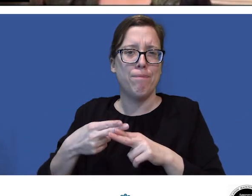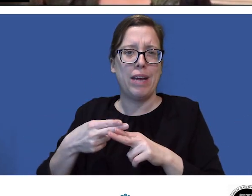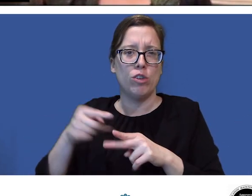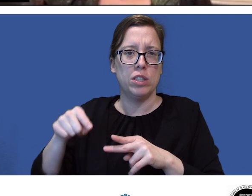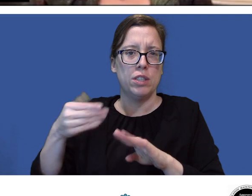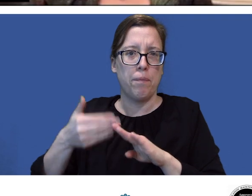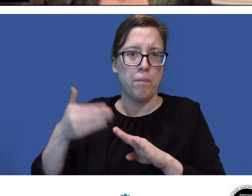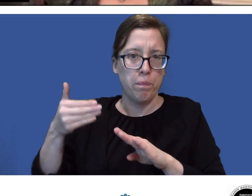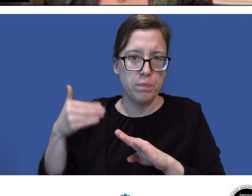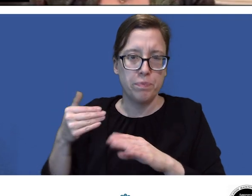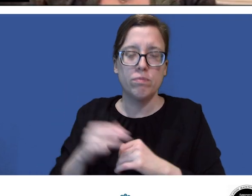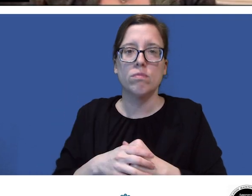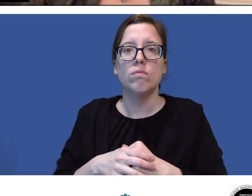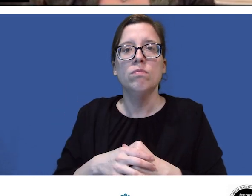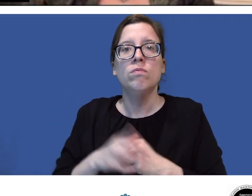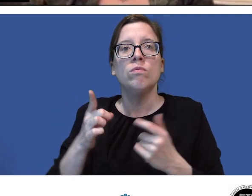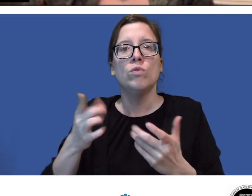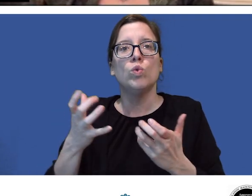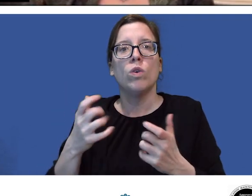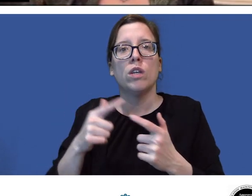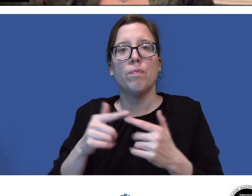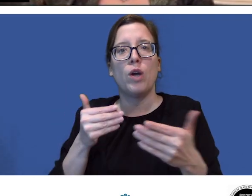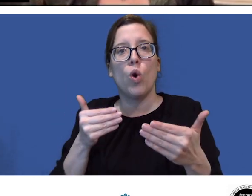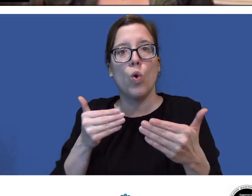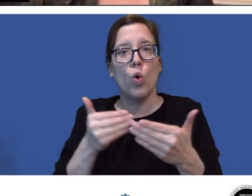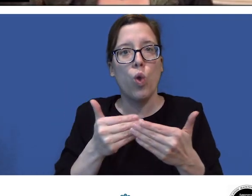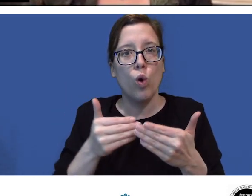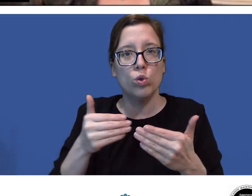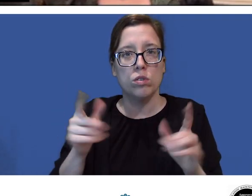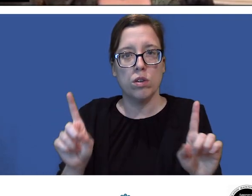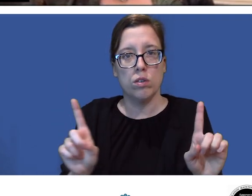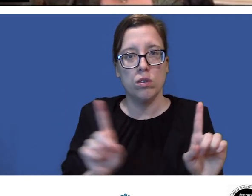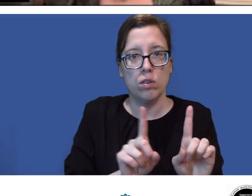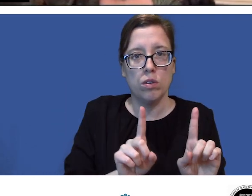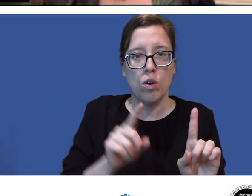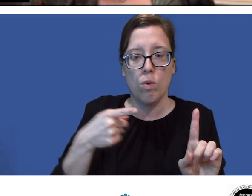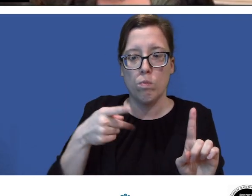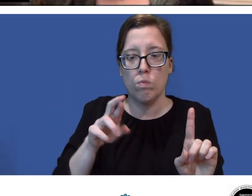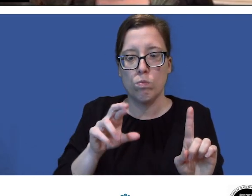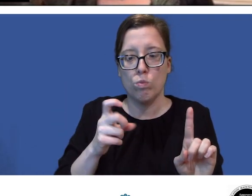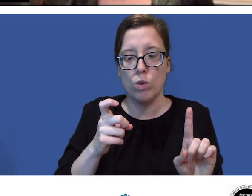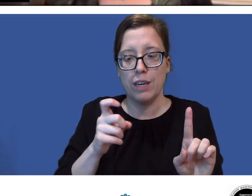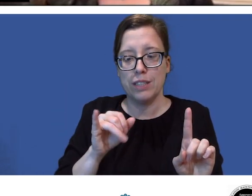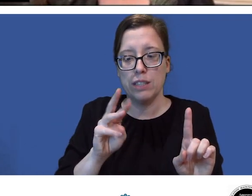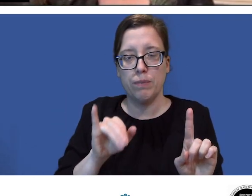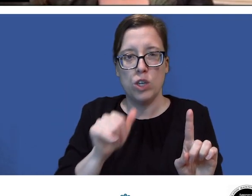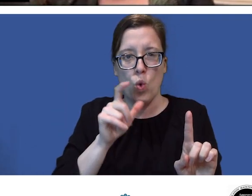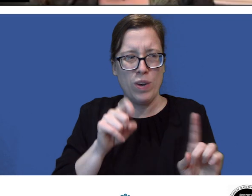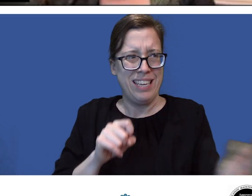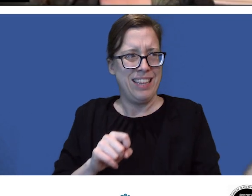I did say this a little bit earlier–you want to be in close proximity to her, but respectful.